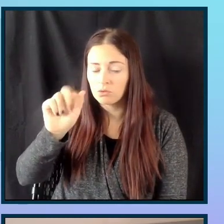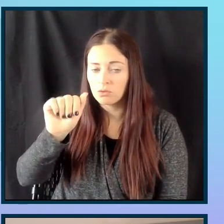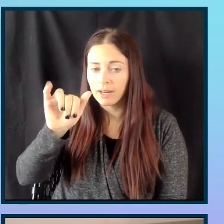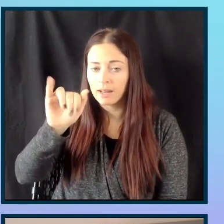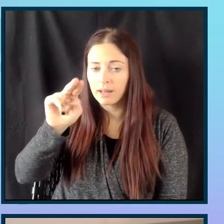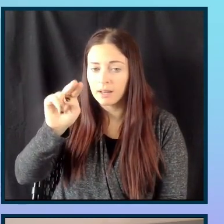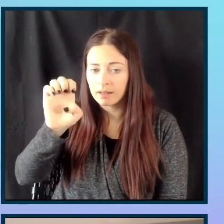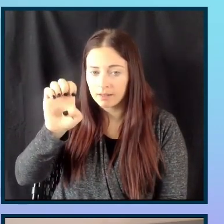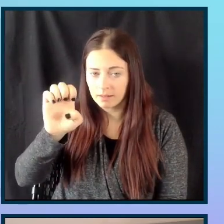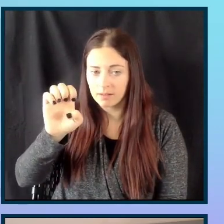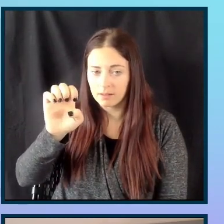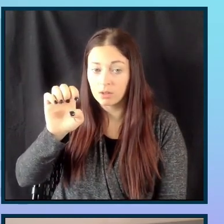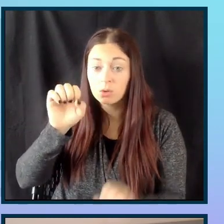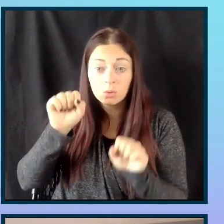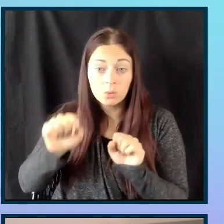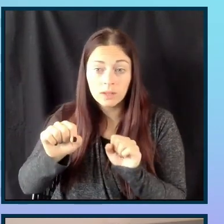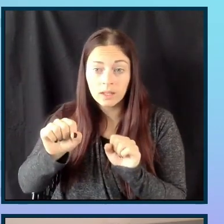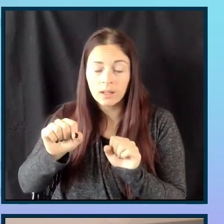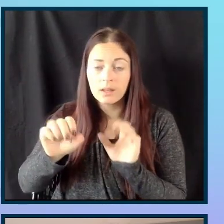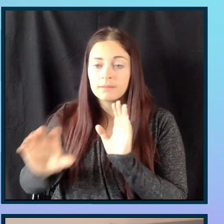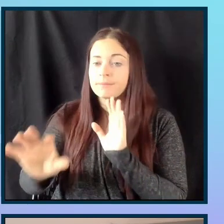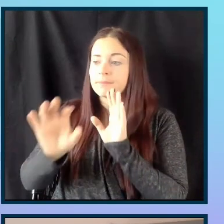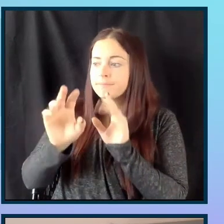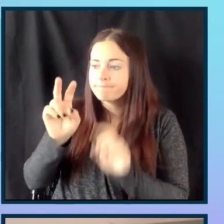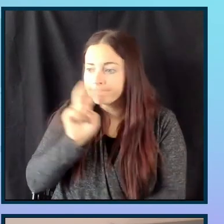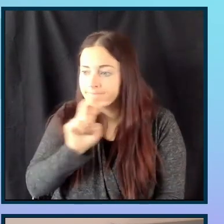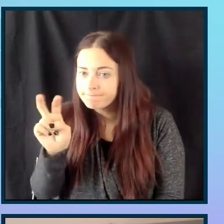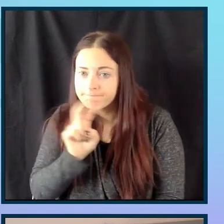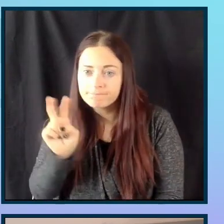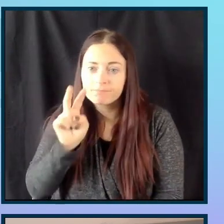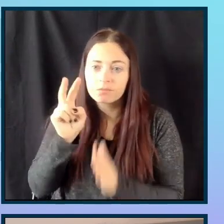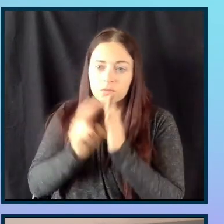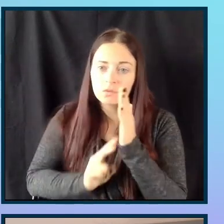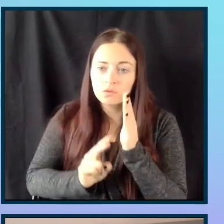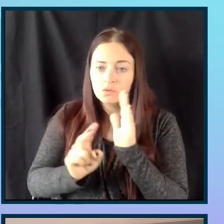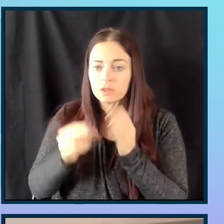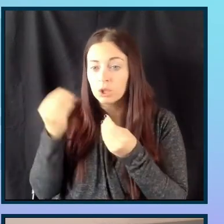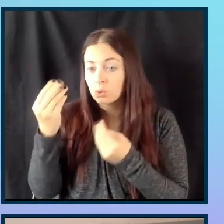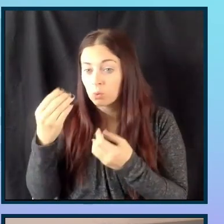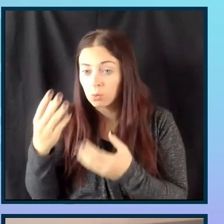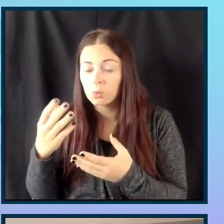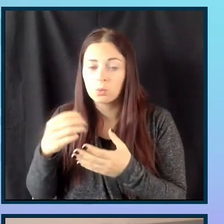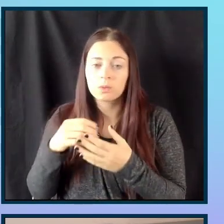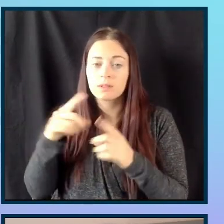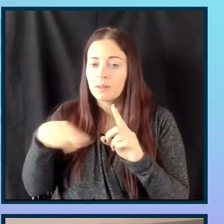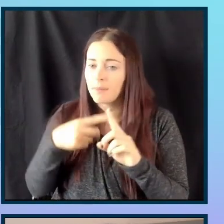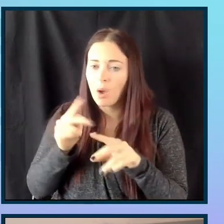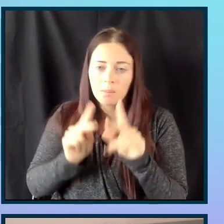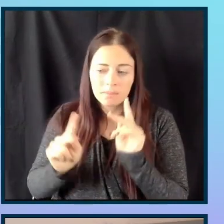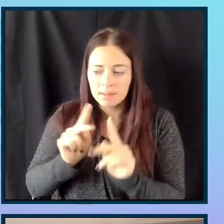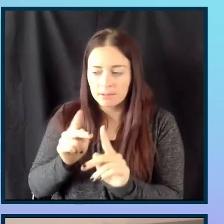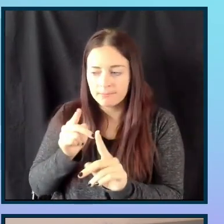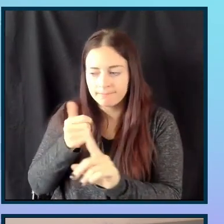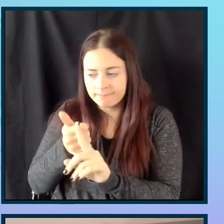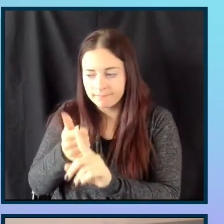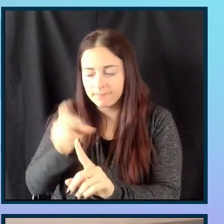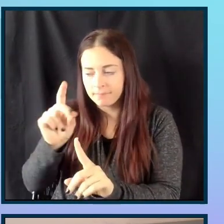You can find news there, information on what people with disabilities are going through in Ukraine right now,